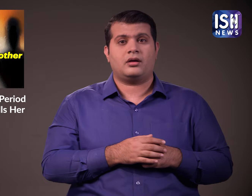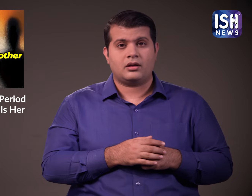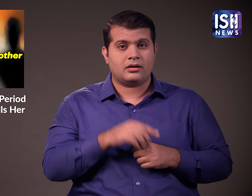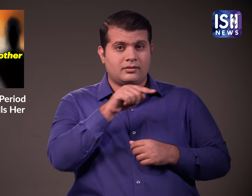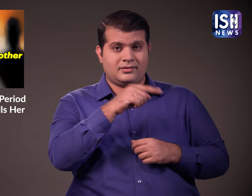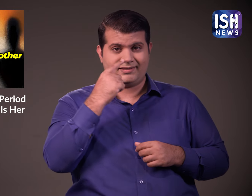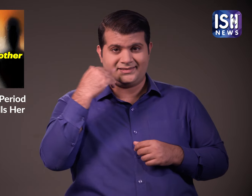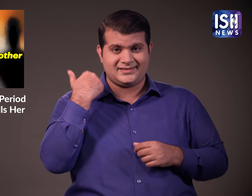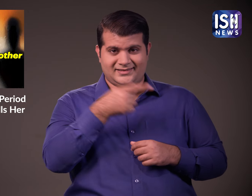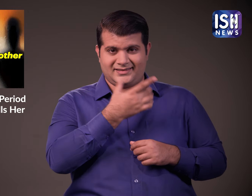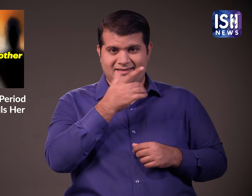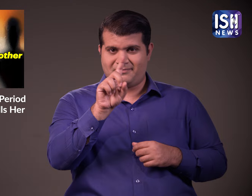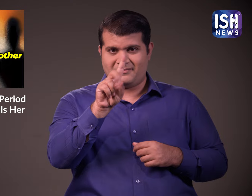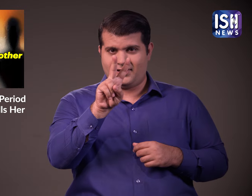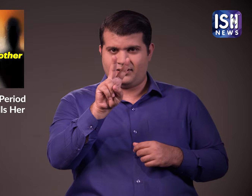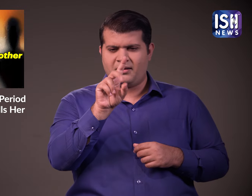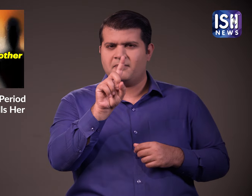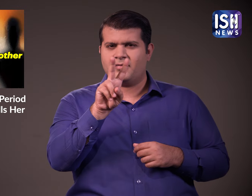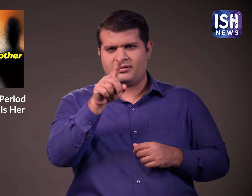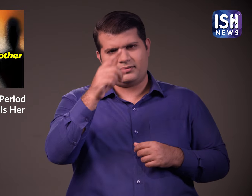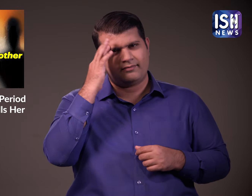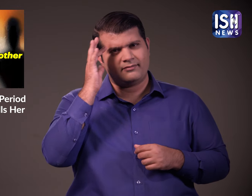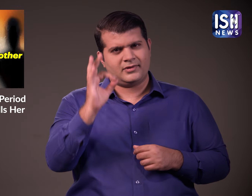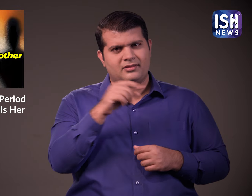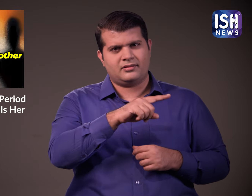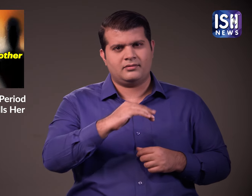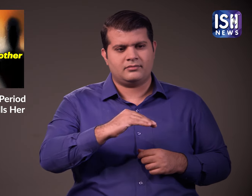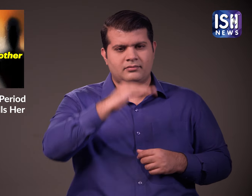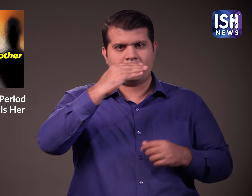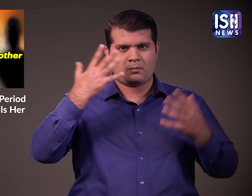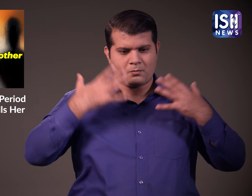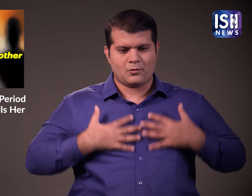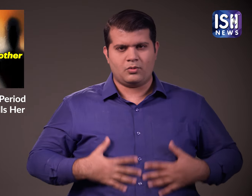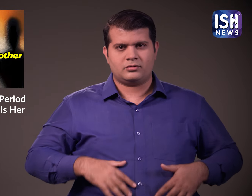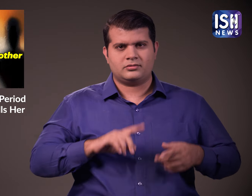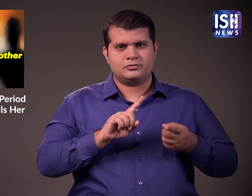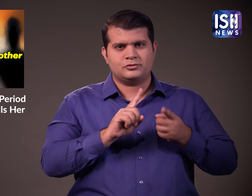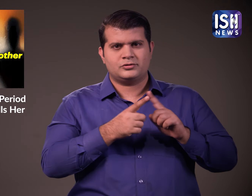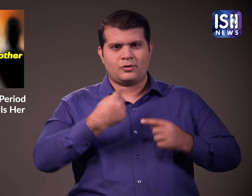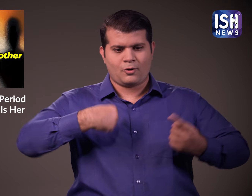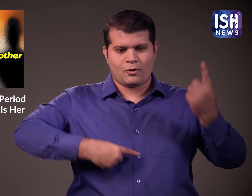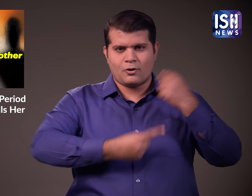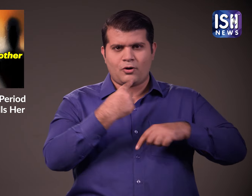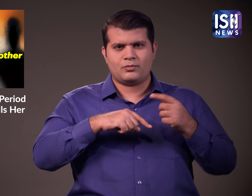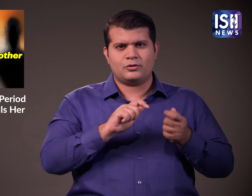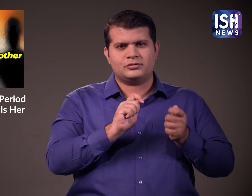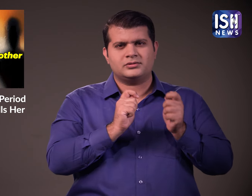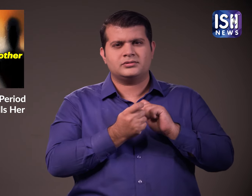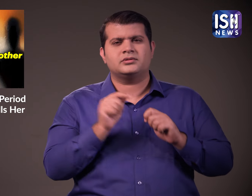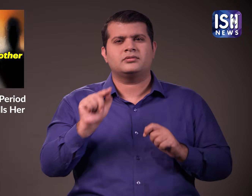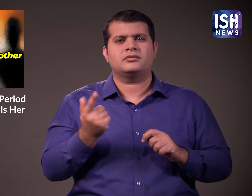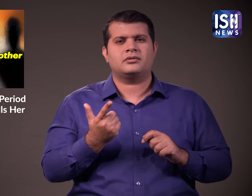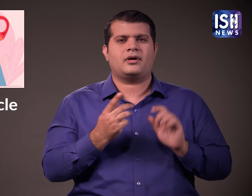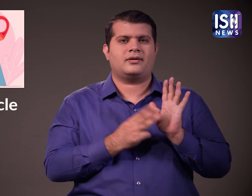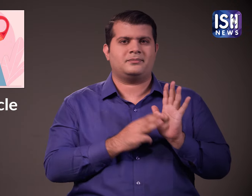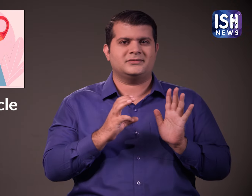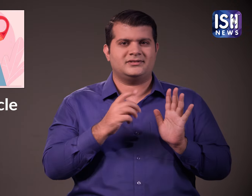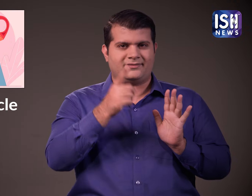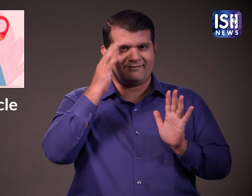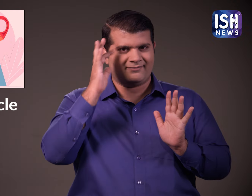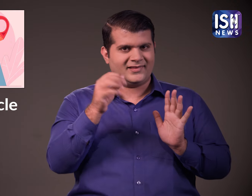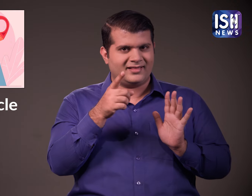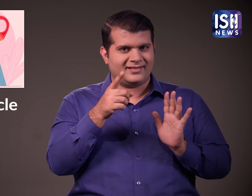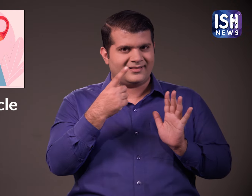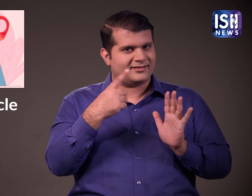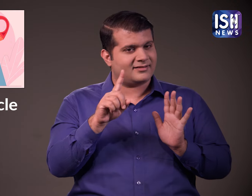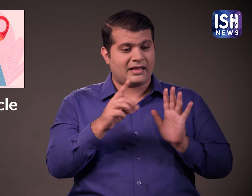Now the sister was 12 years old. You all know this is the age when girls reach puberty as they start menstruating. Right?